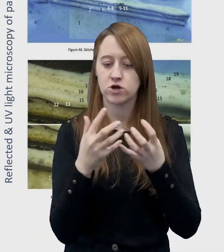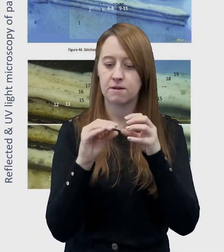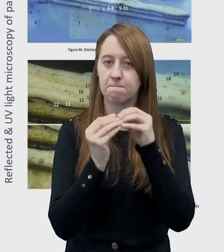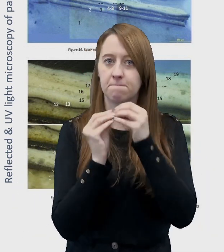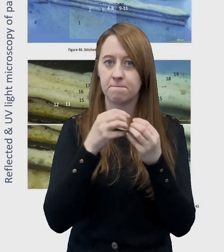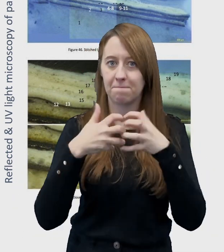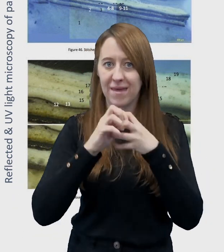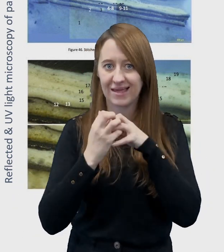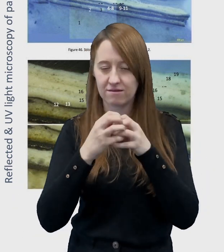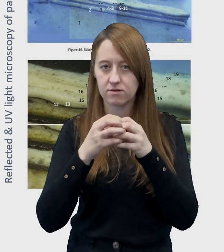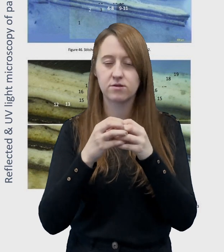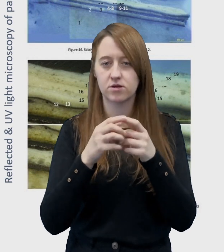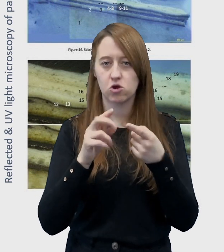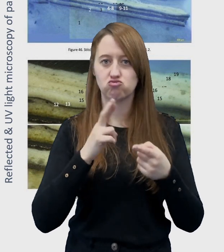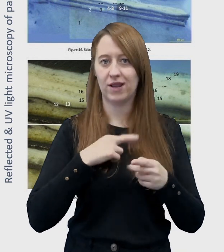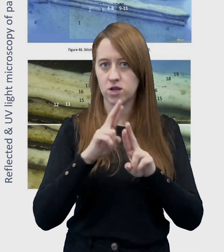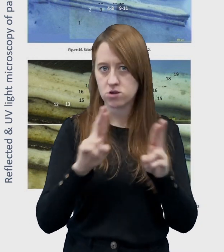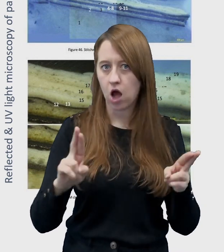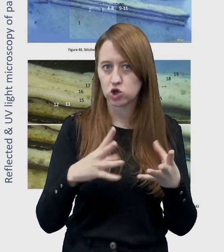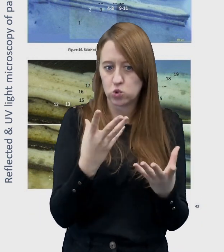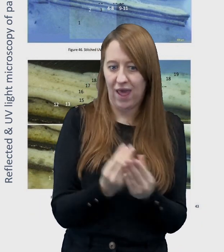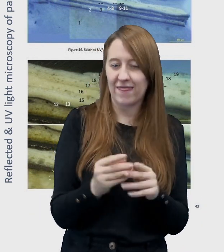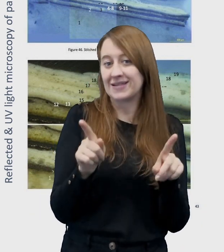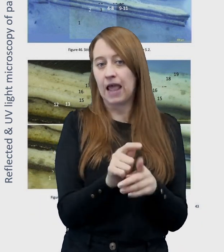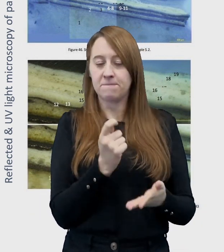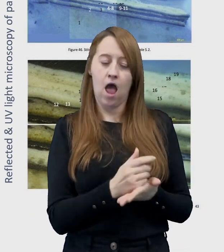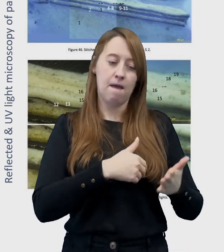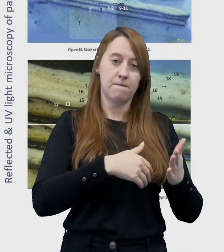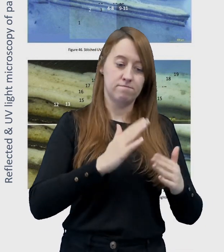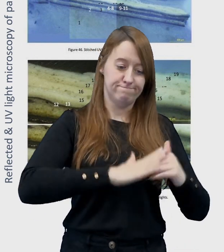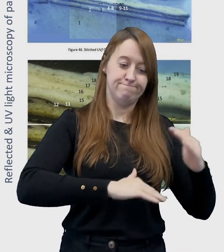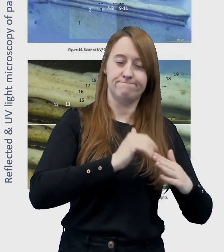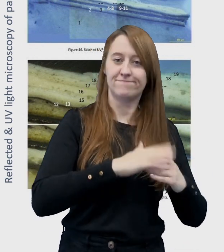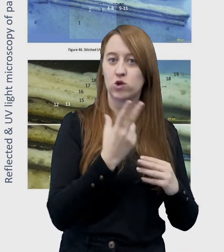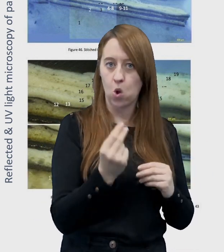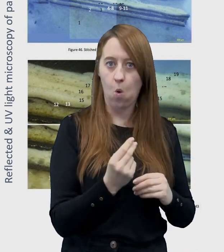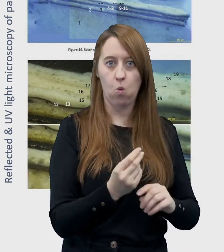So they weren't applied together. They were happened at different times in this cast's history. And then there is